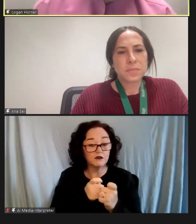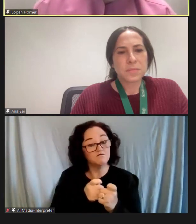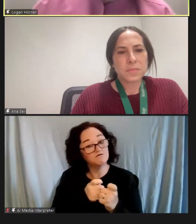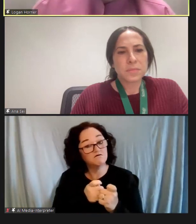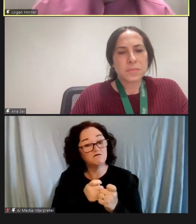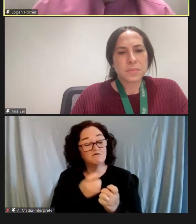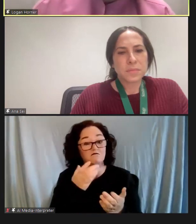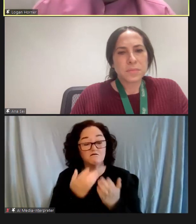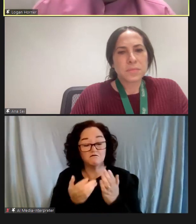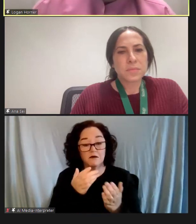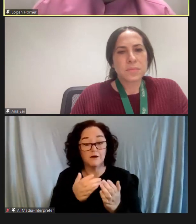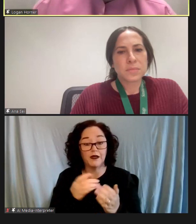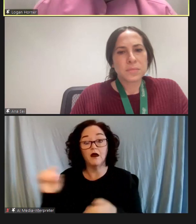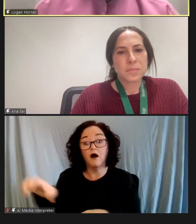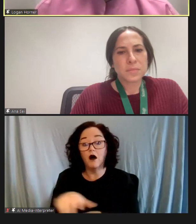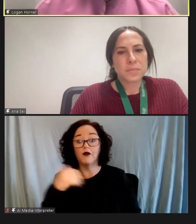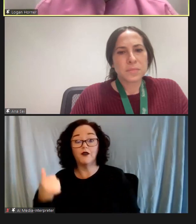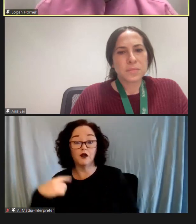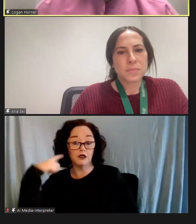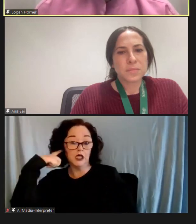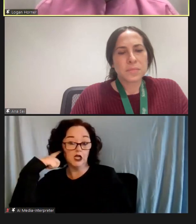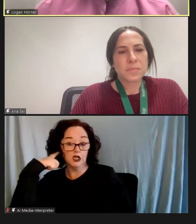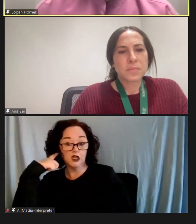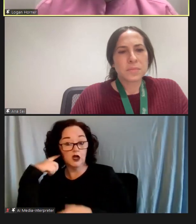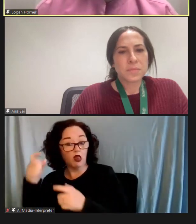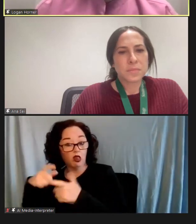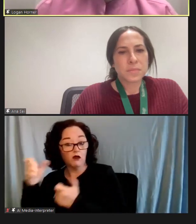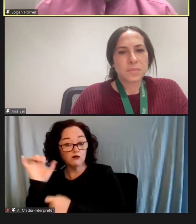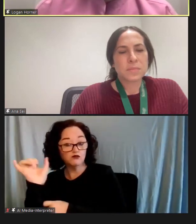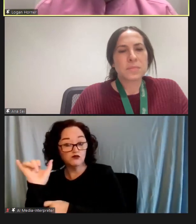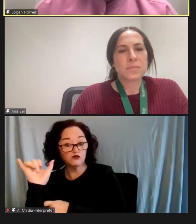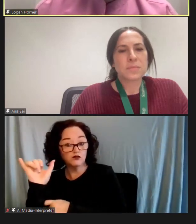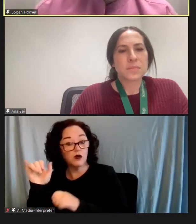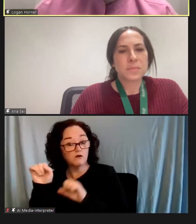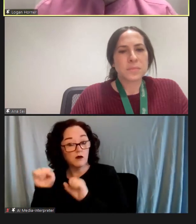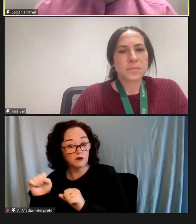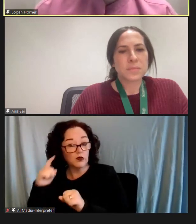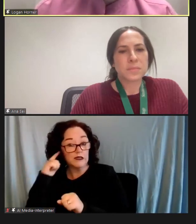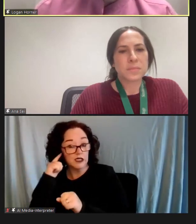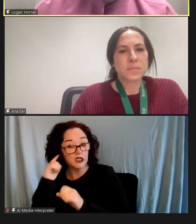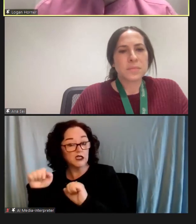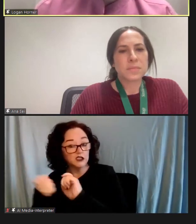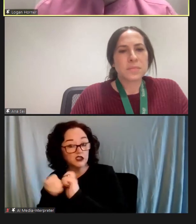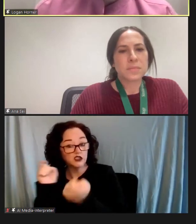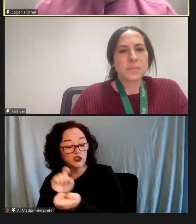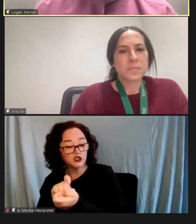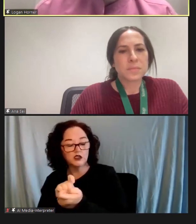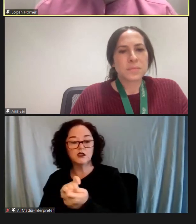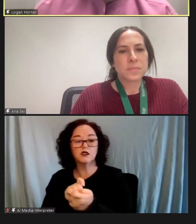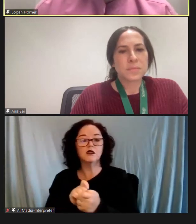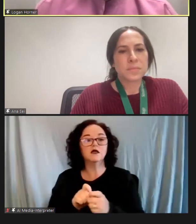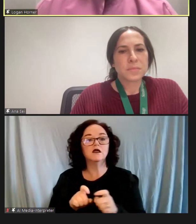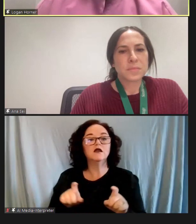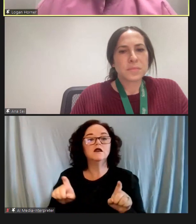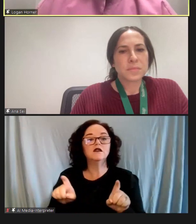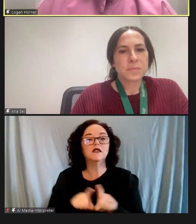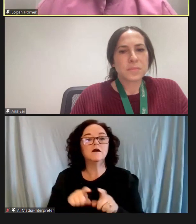in the other year and could that ear change same thing with cytomegalo virus